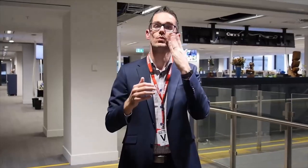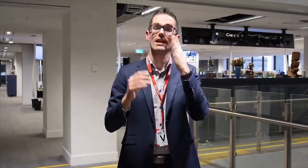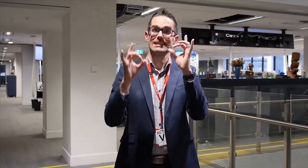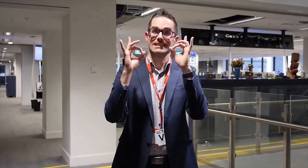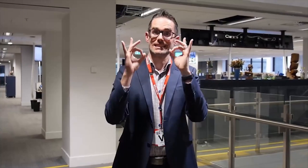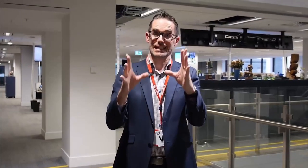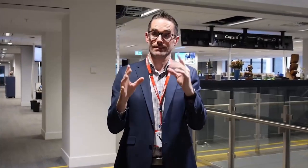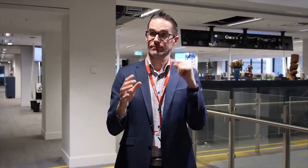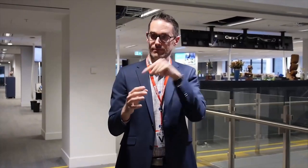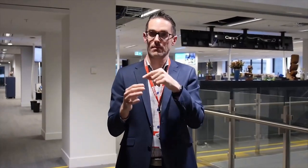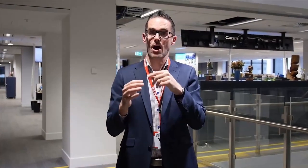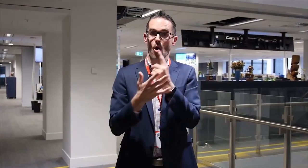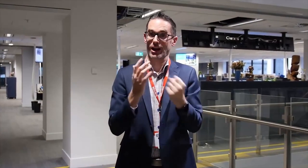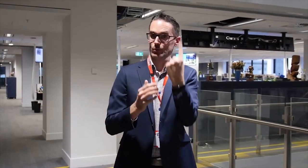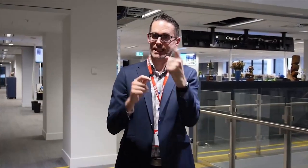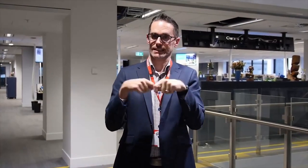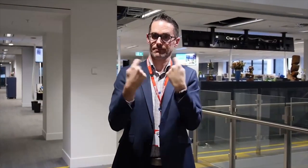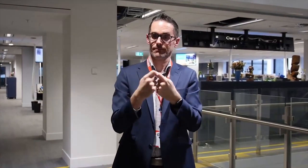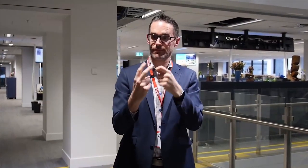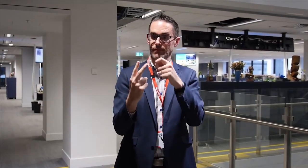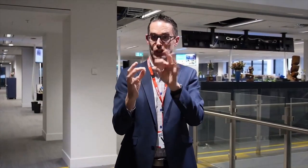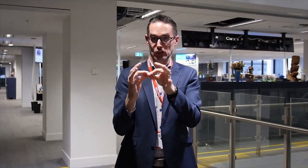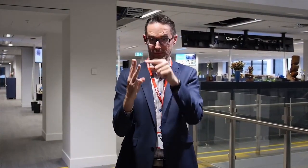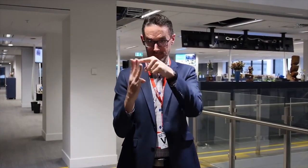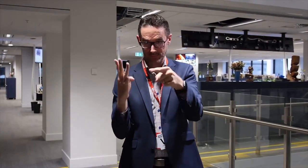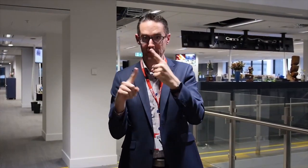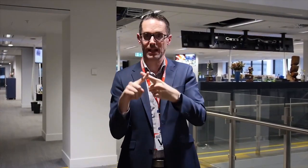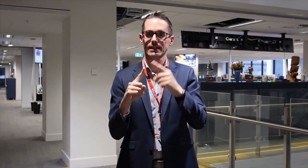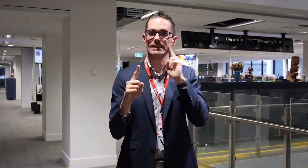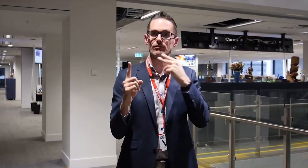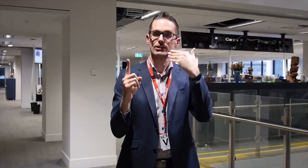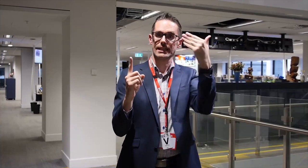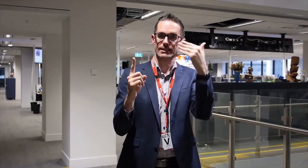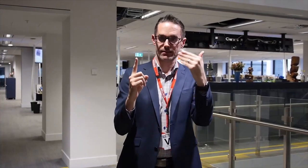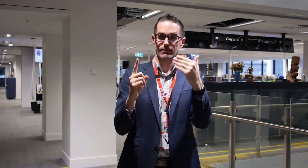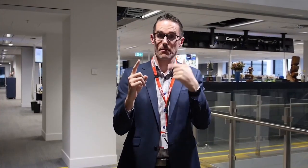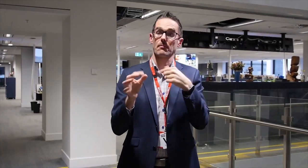When we first began working with ABC, we had a team of three interpreters as well as a Deaf presenter working